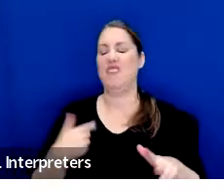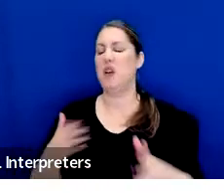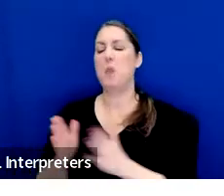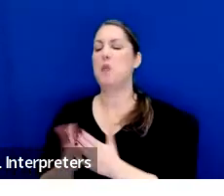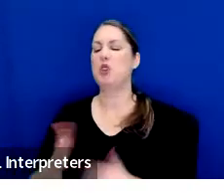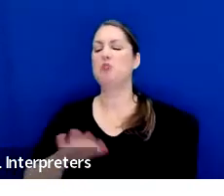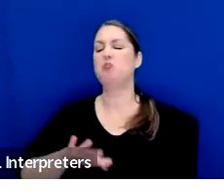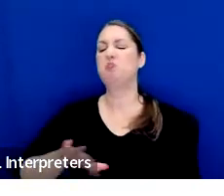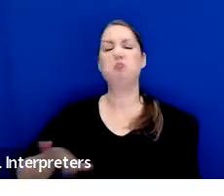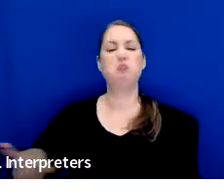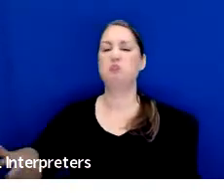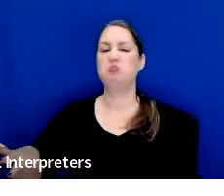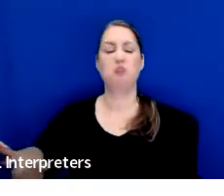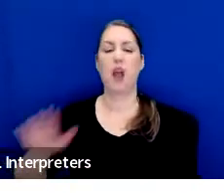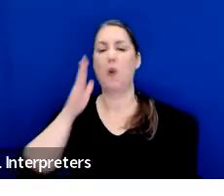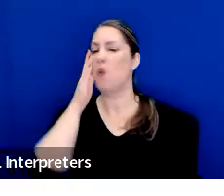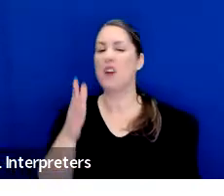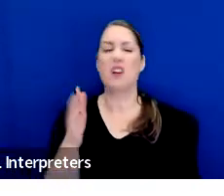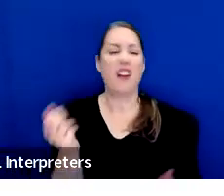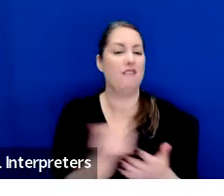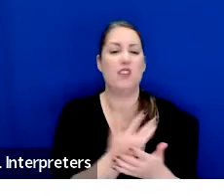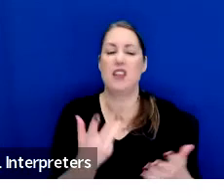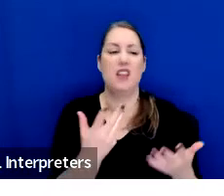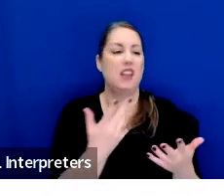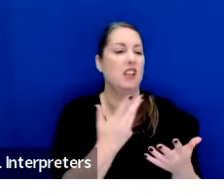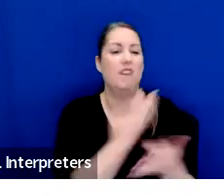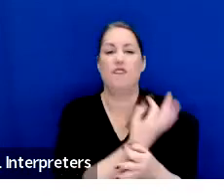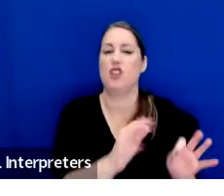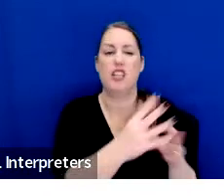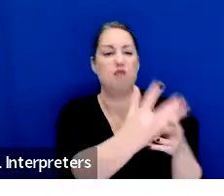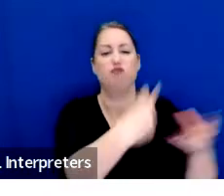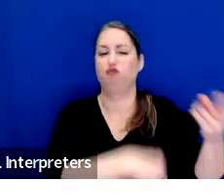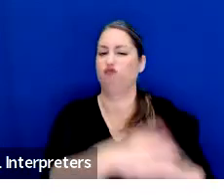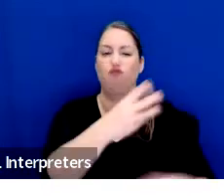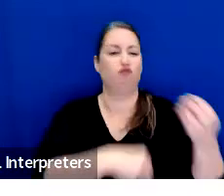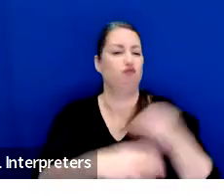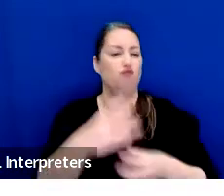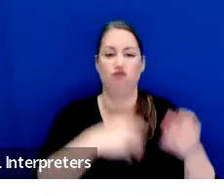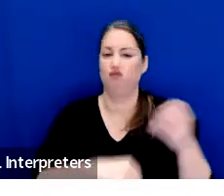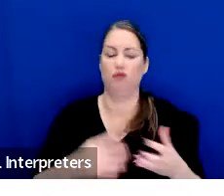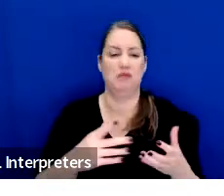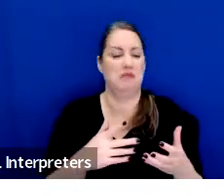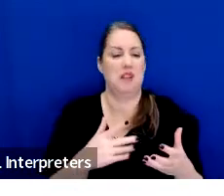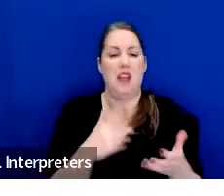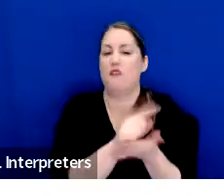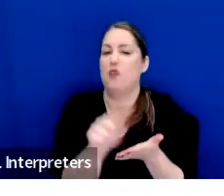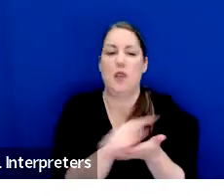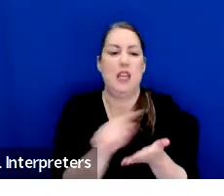I knew it would be a sprint, but I just I just went for it. I just said, Okay, I'm just going to build, build as I go. And I just went as fast as I could.